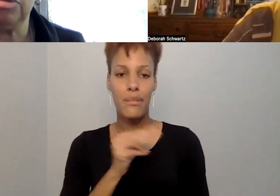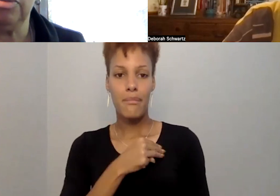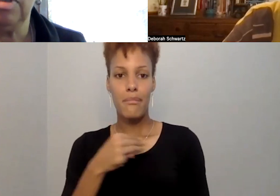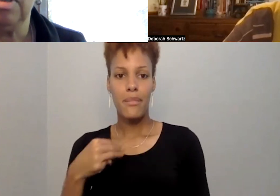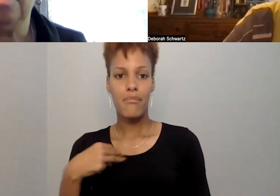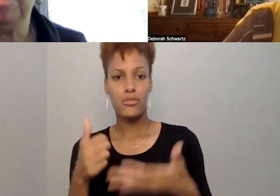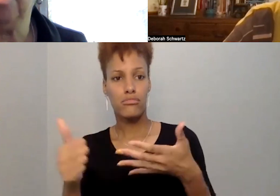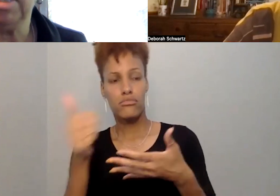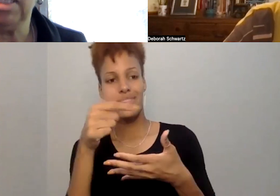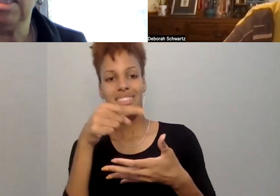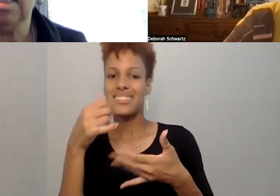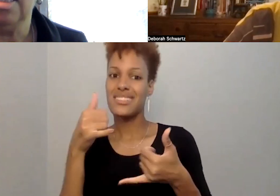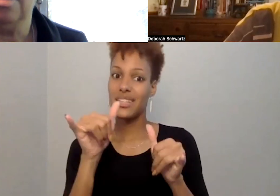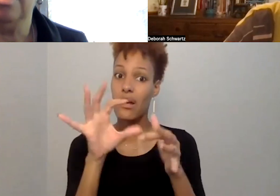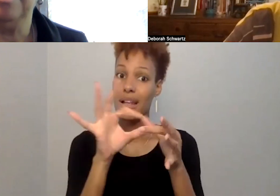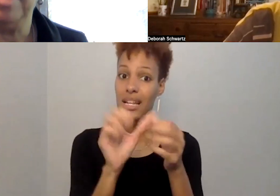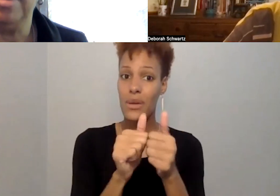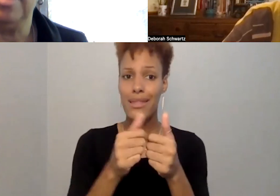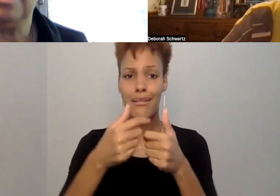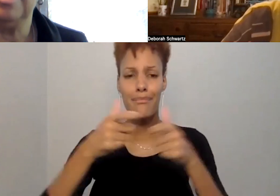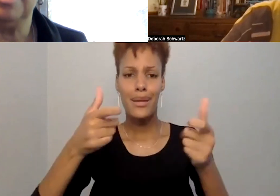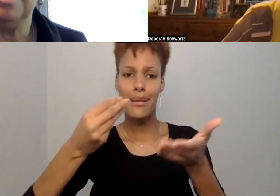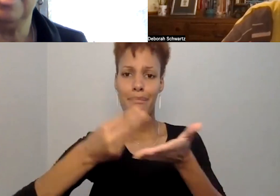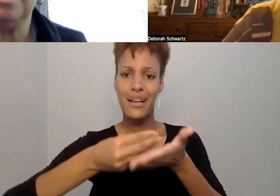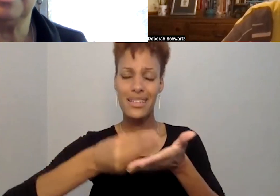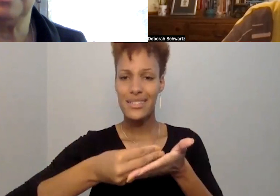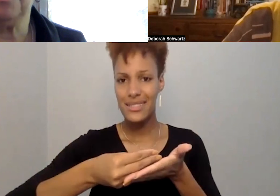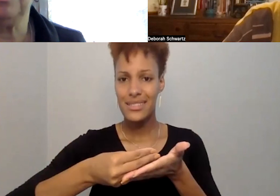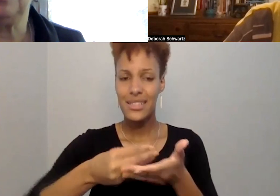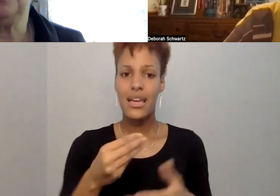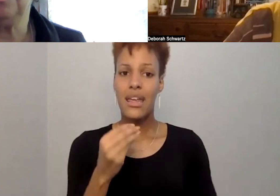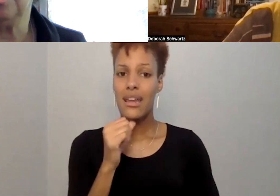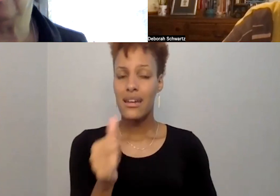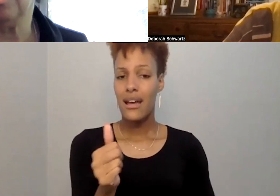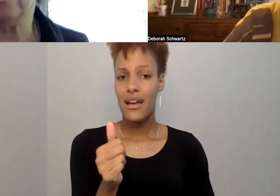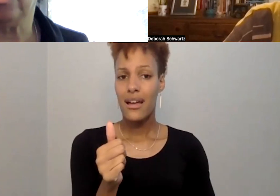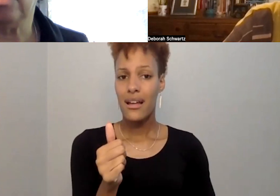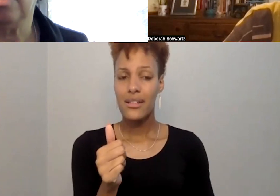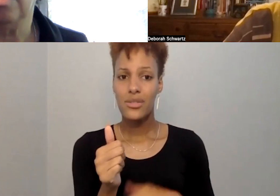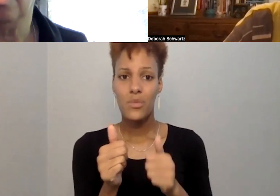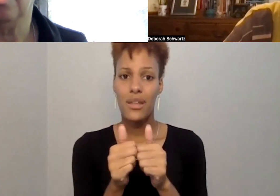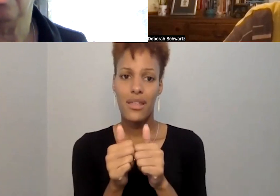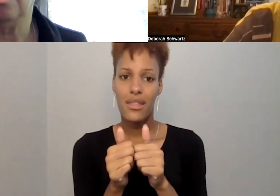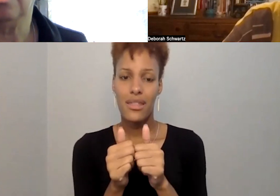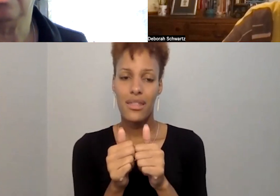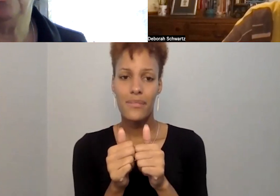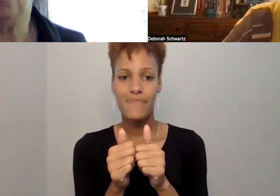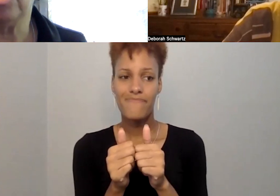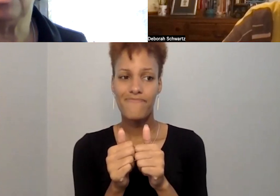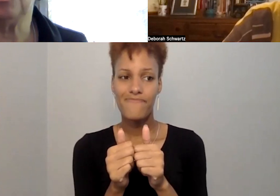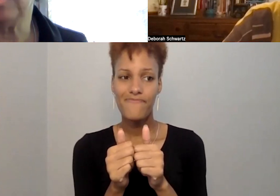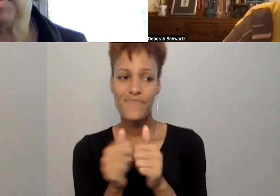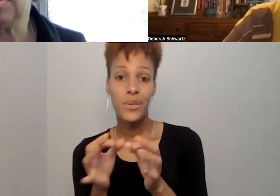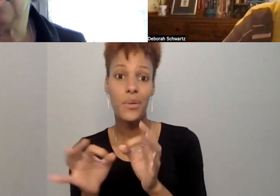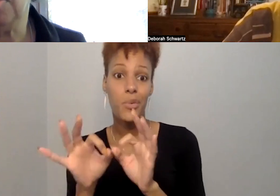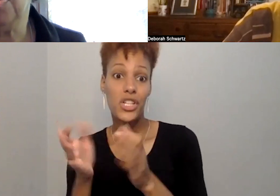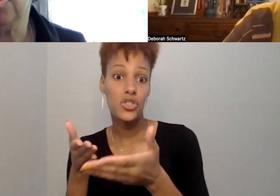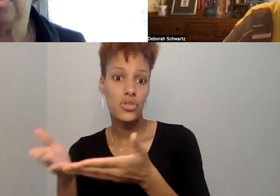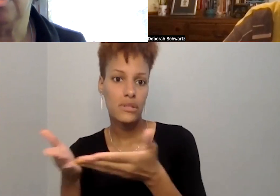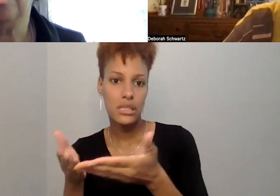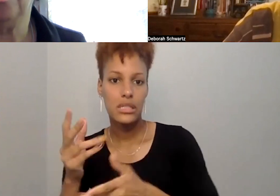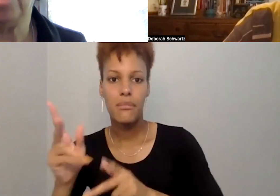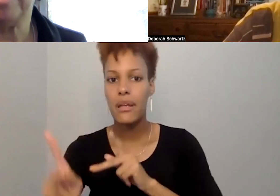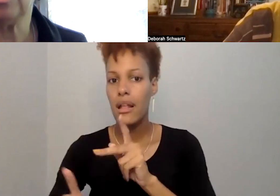to big money, and not necessarily to kind of the other important services that people, perhaps,